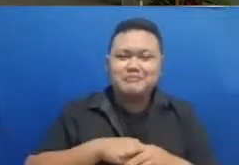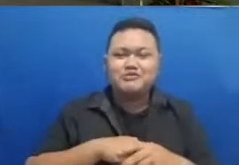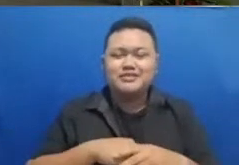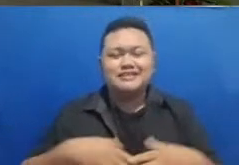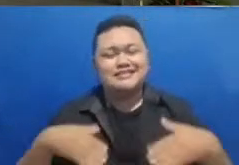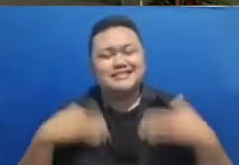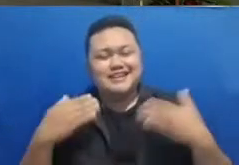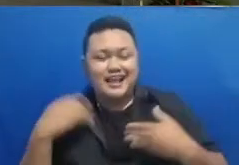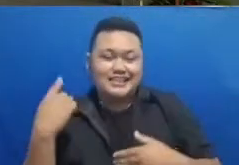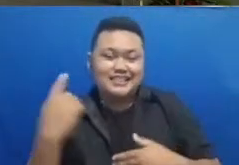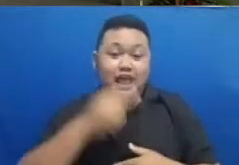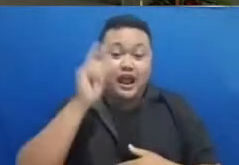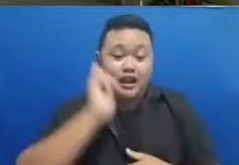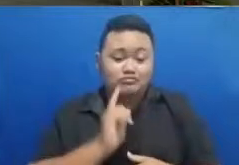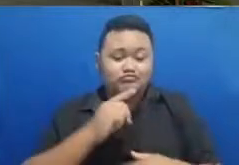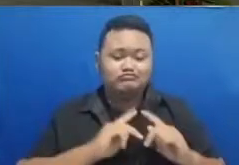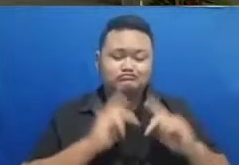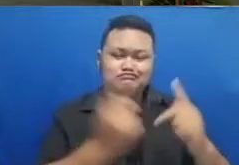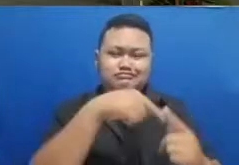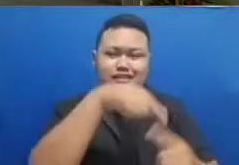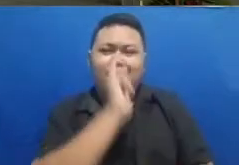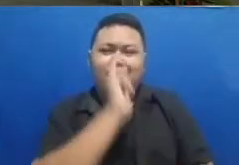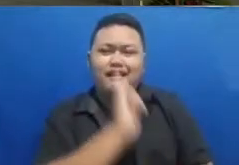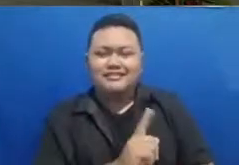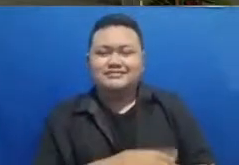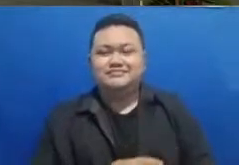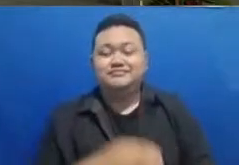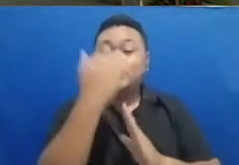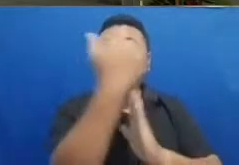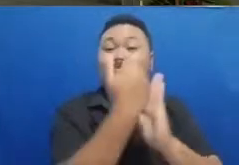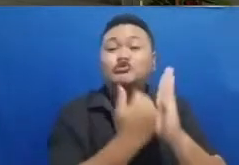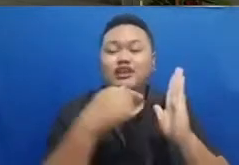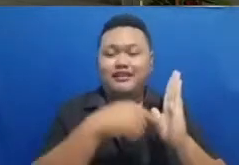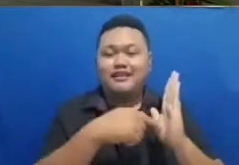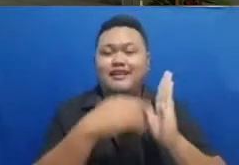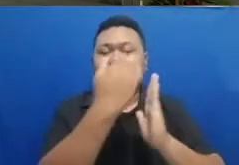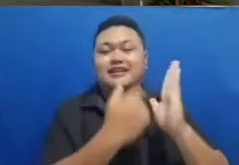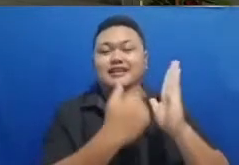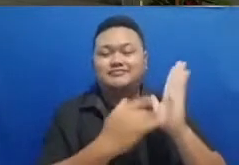yes, the agenda for our webinar this time is the opening, then we will pray